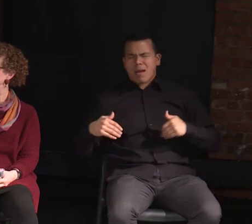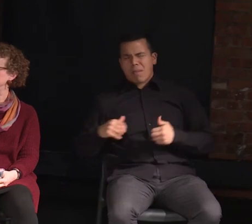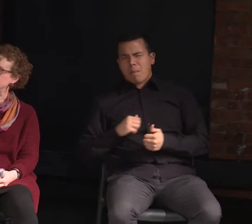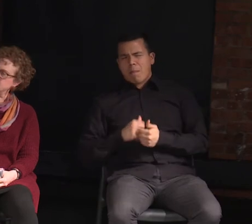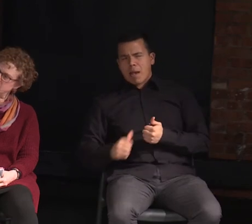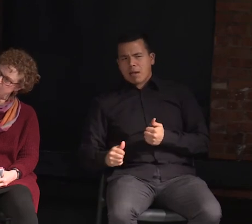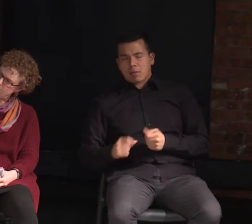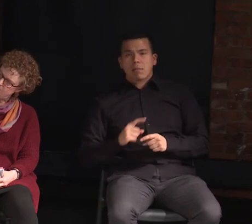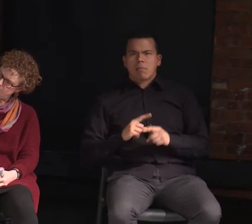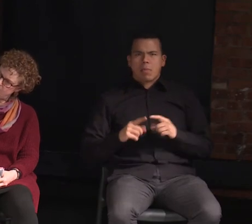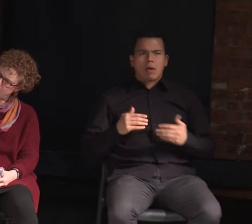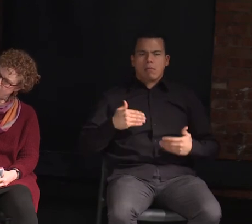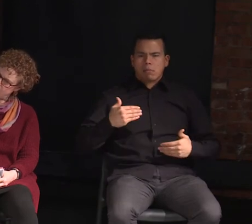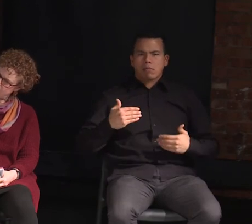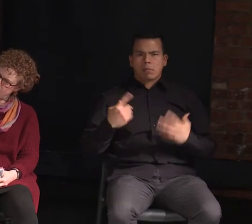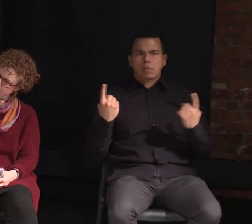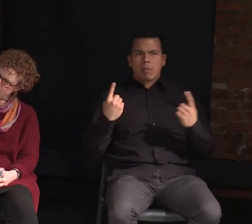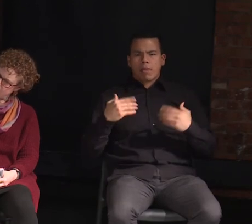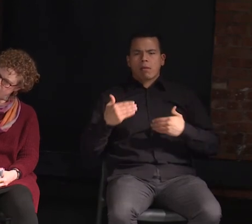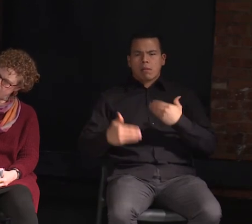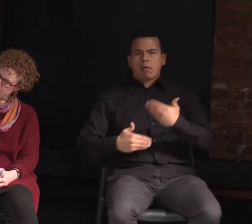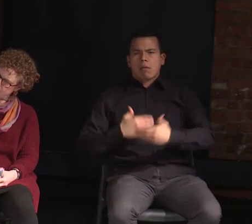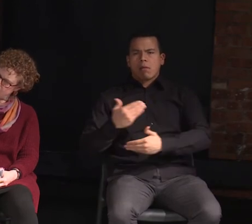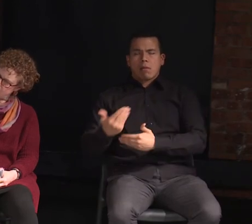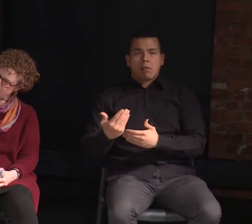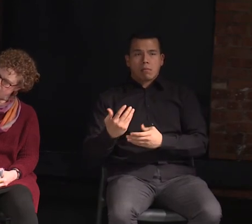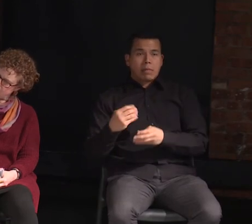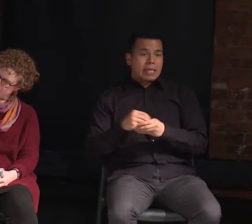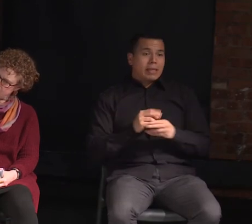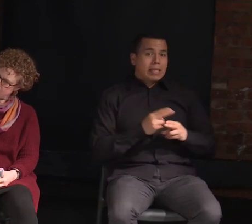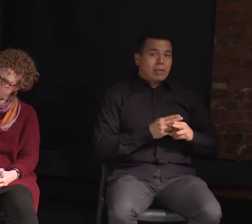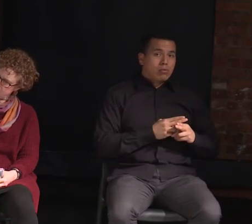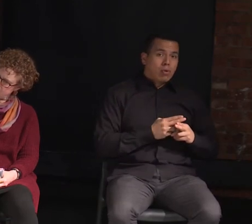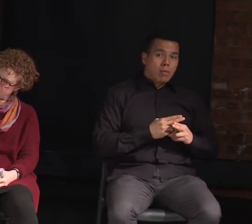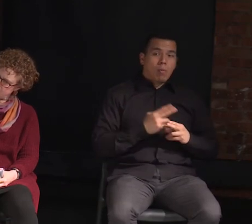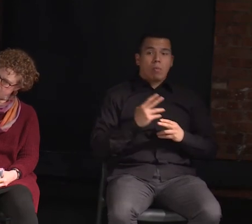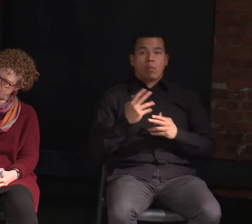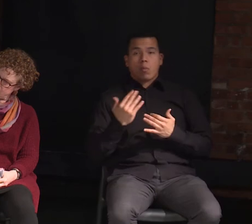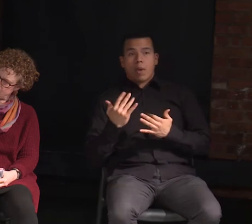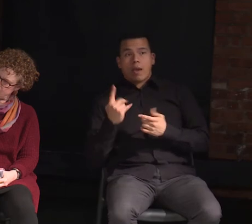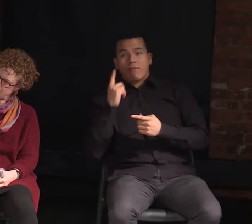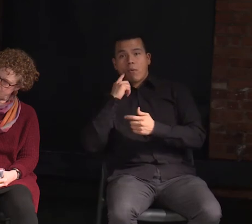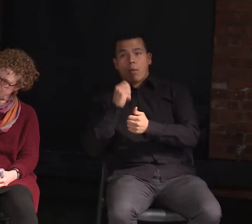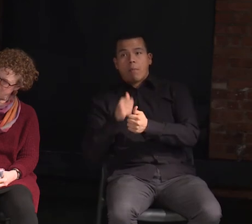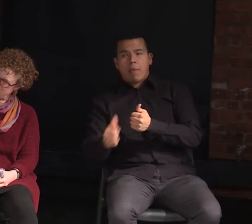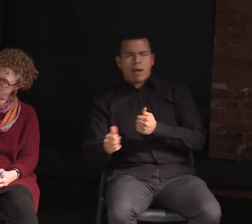There's something for you to do in the interim and that's, ask where you work.